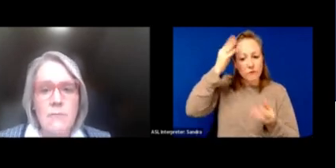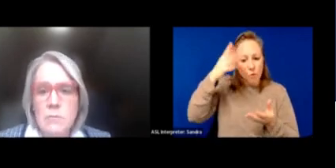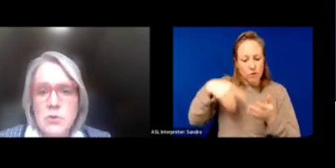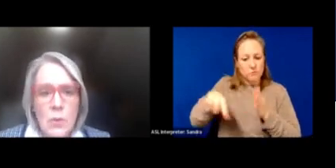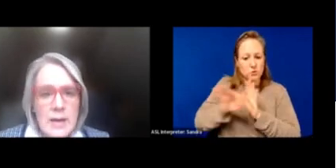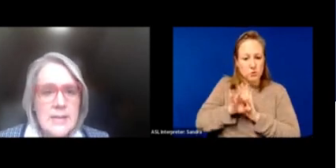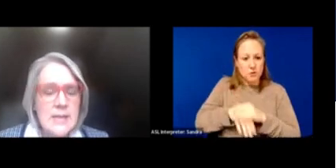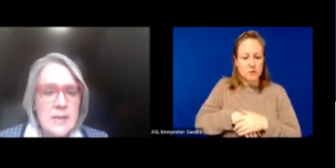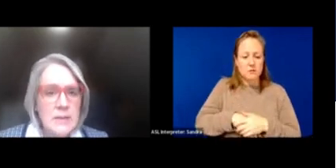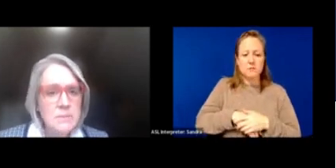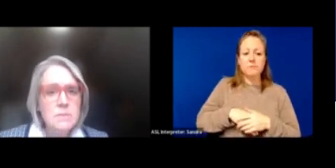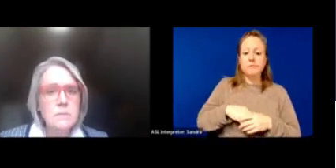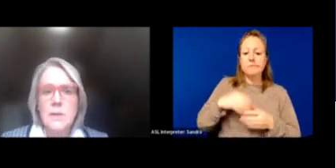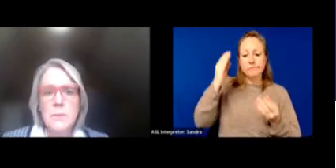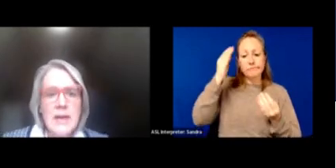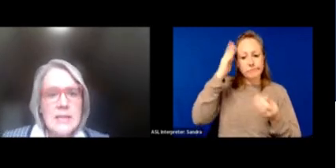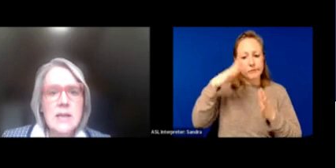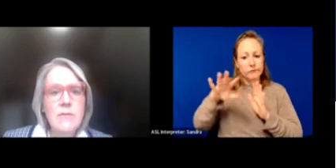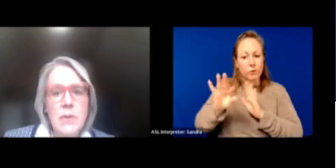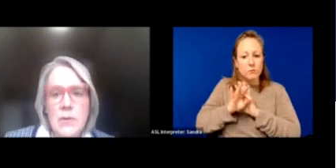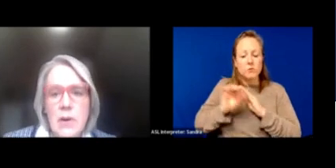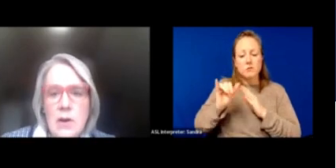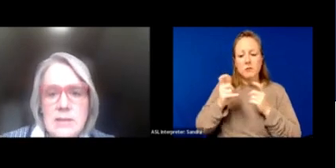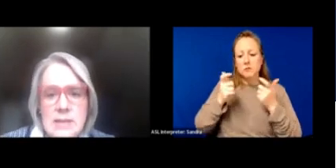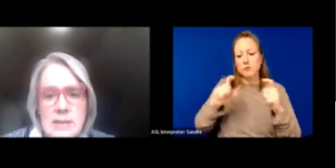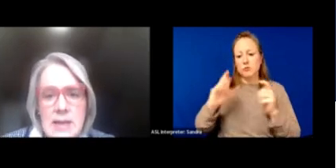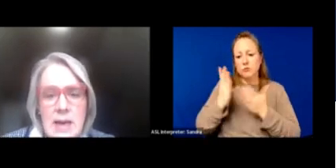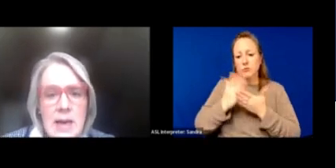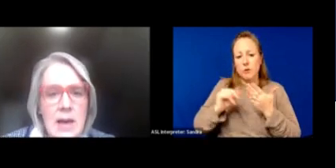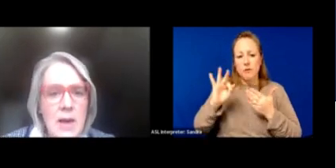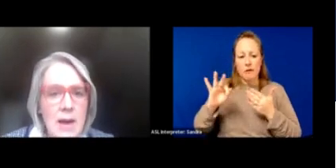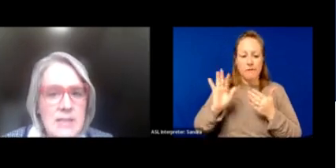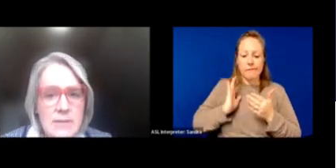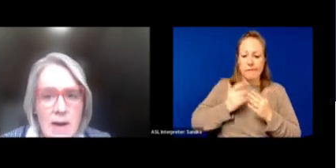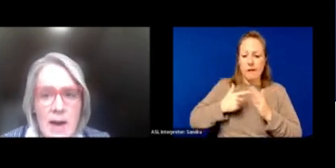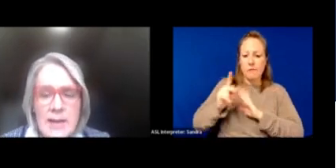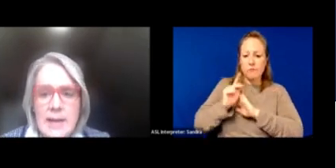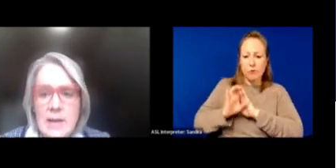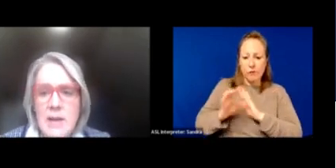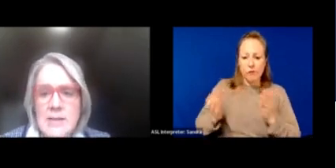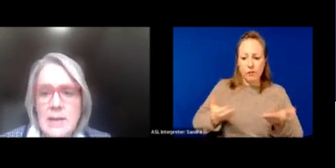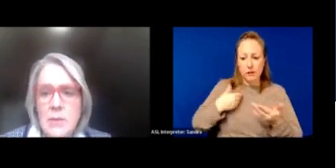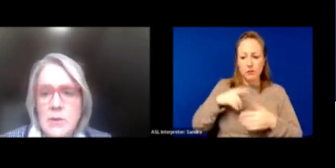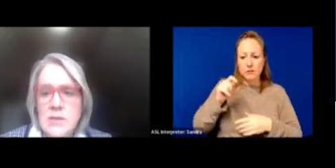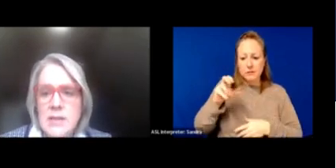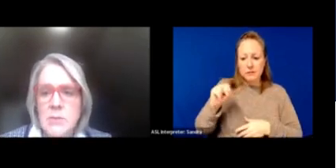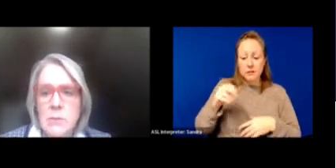Informed Choice is a big piece of the protocol in Tennessee and we have it defined and it means that the person has been